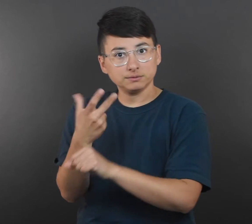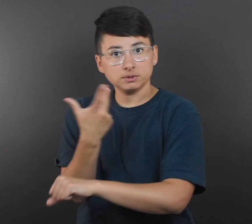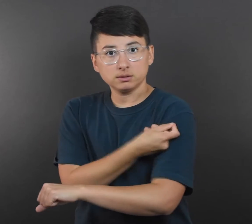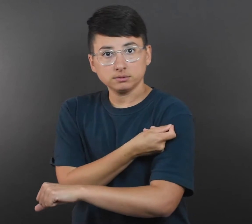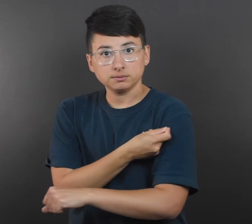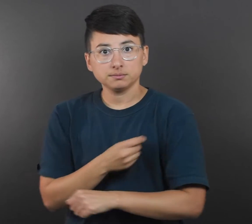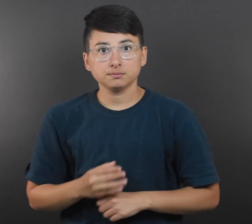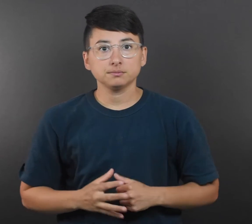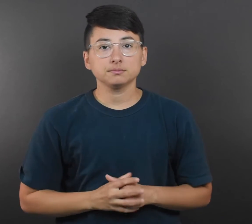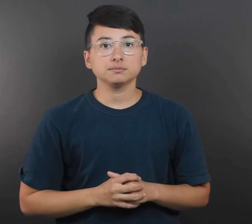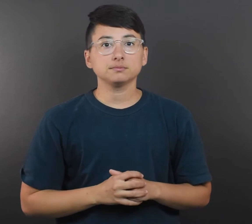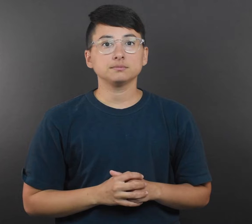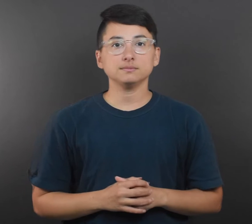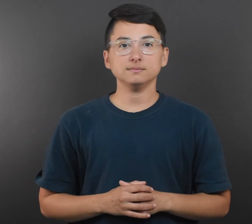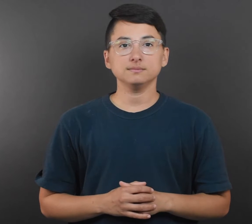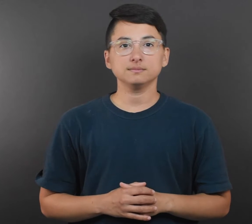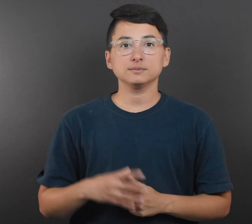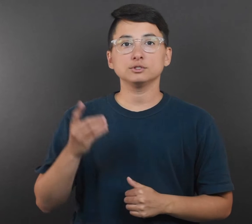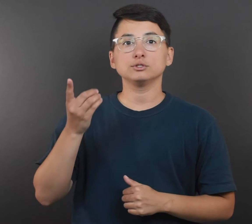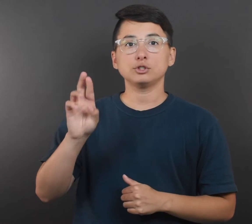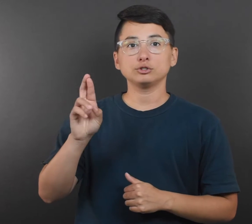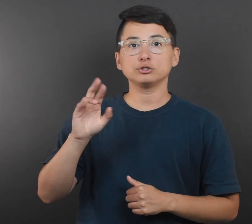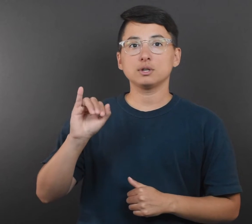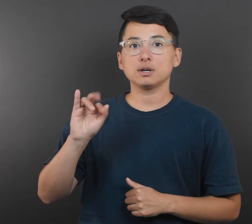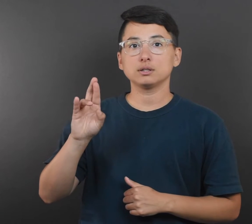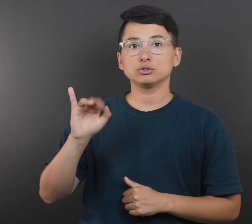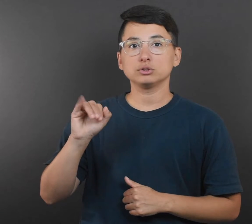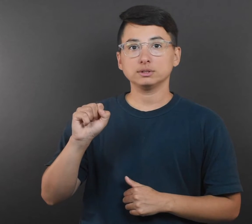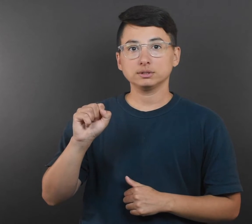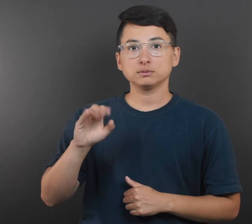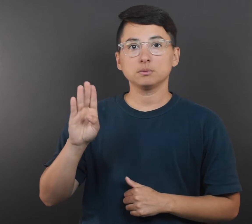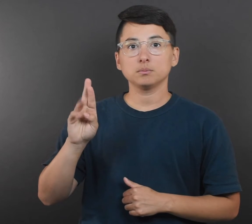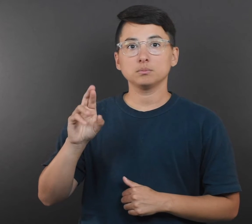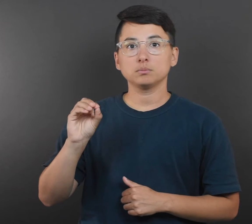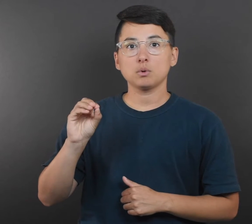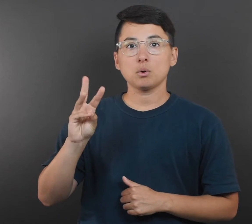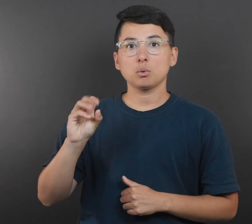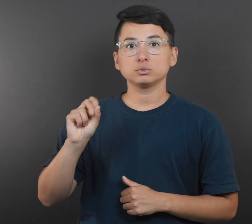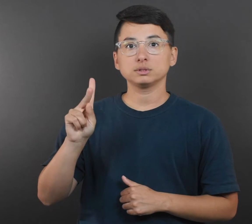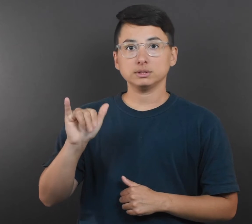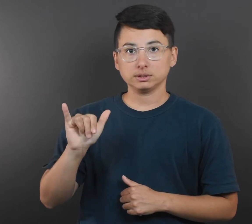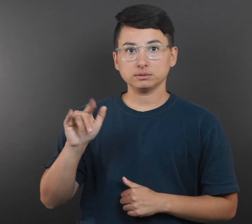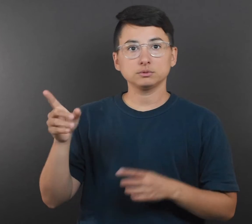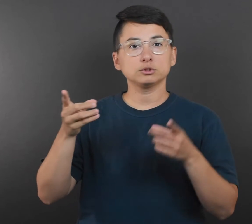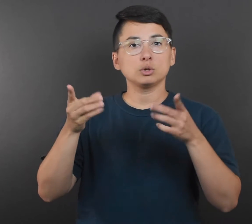health care professionals—have been waiting for a COVID vaccine to help protect infants